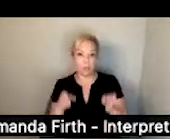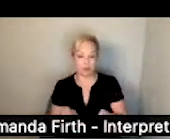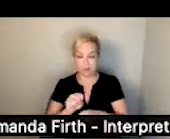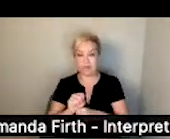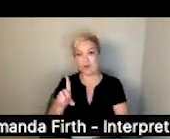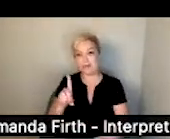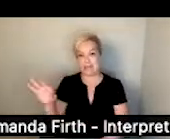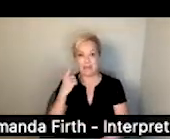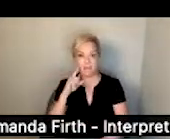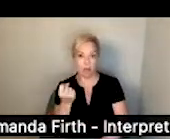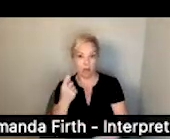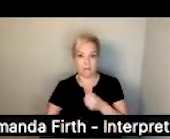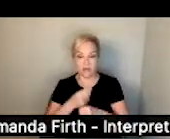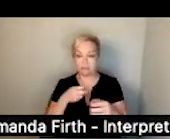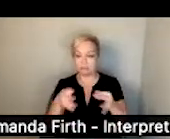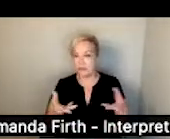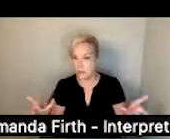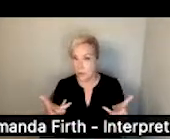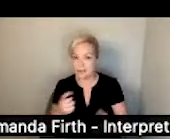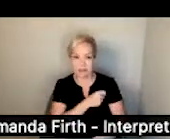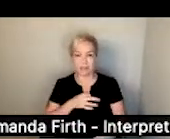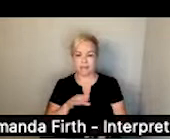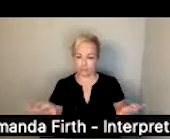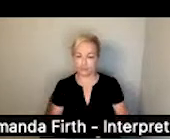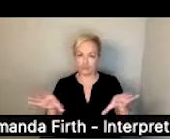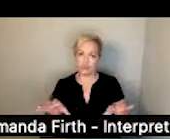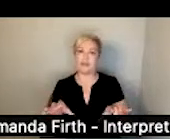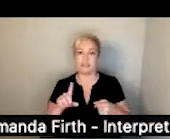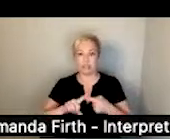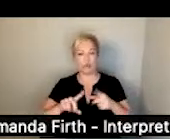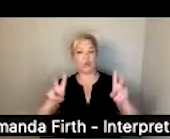explained that staff are organizing to secure quote "more opportunities for